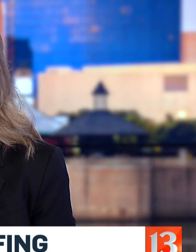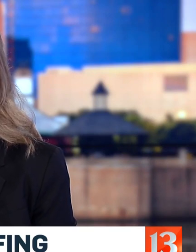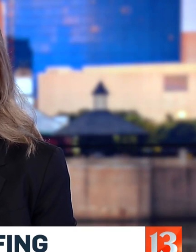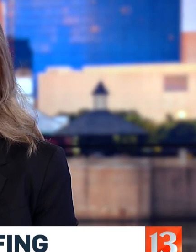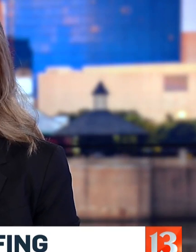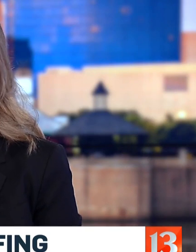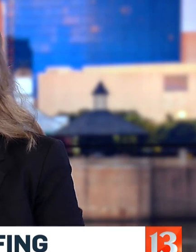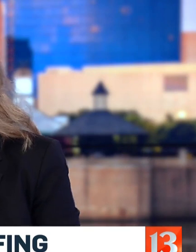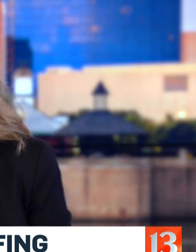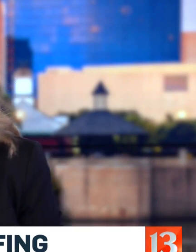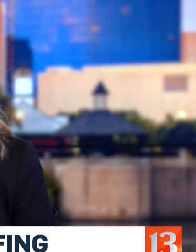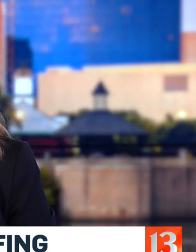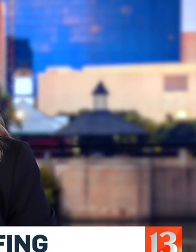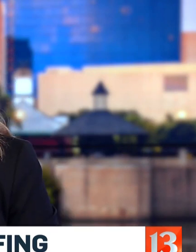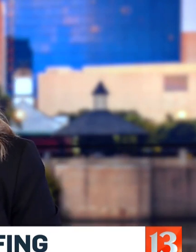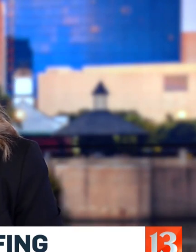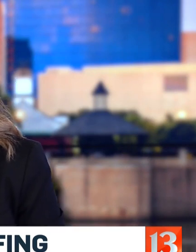30